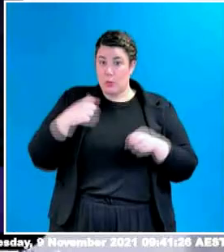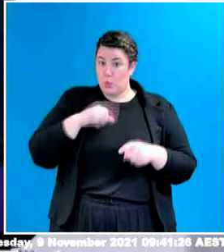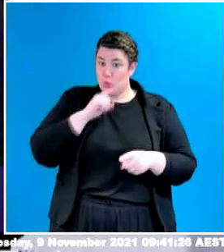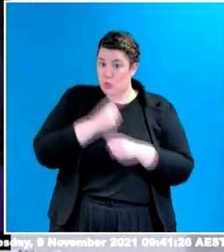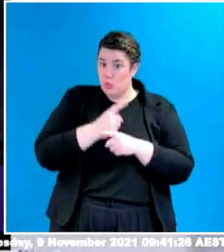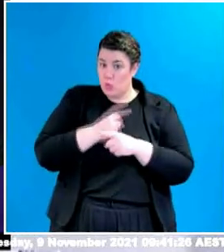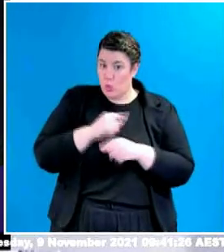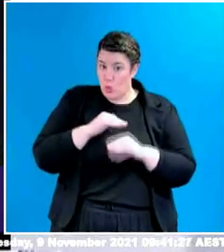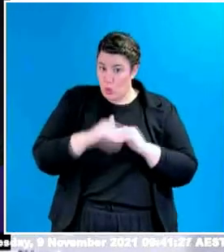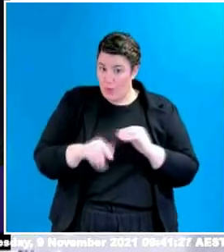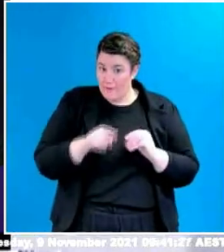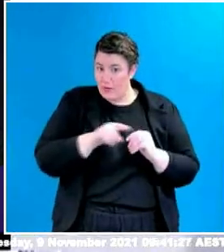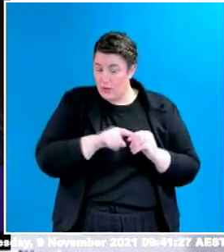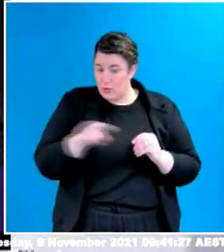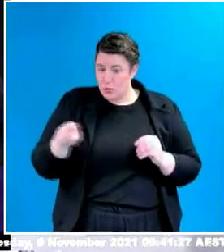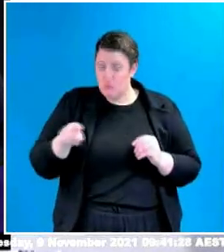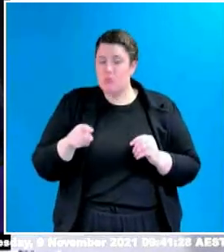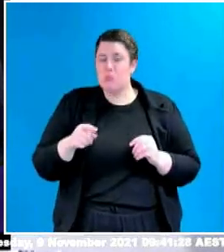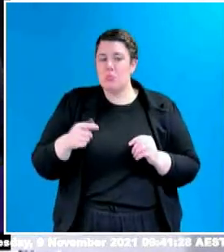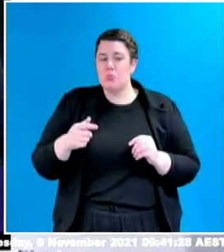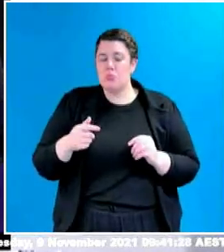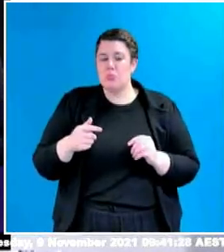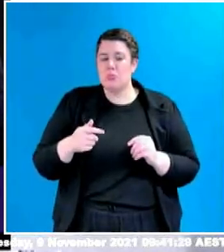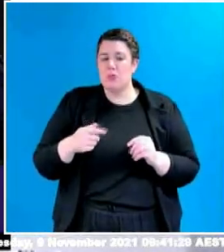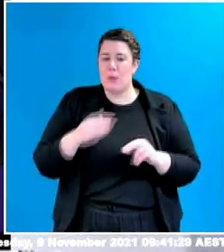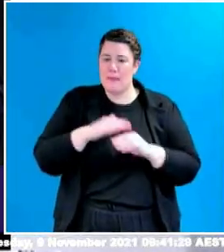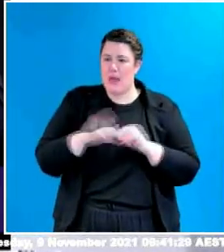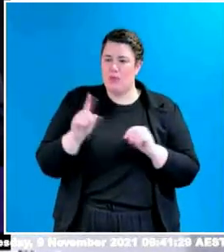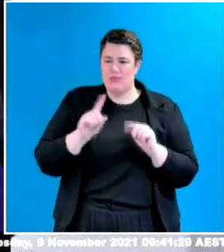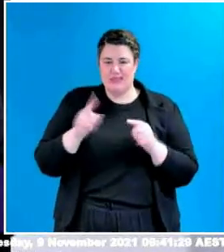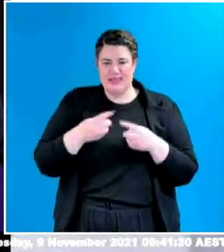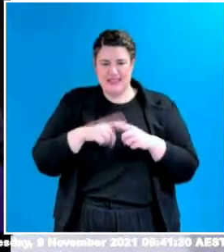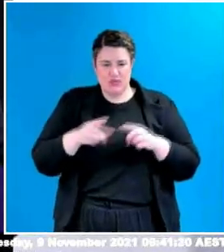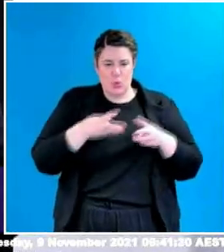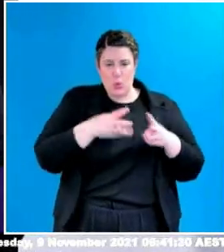Royal Commission to have an understanding about some models for the